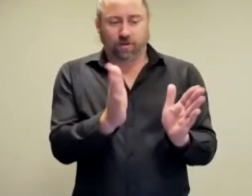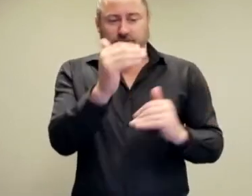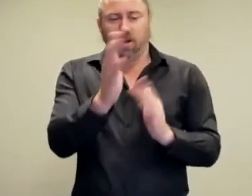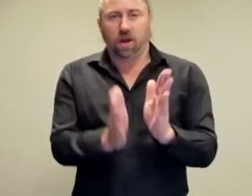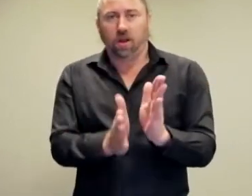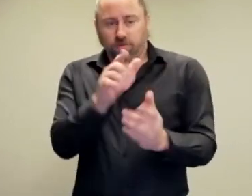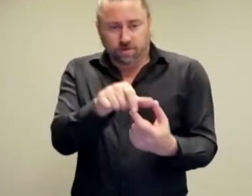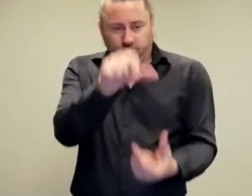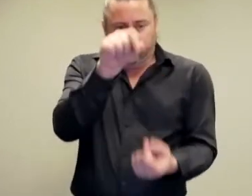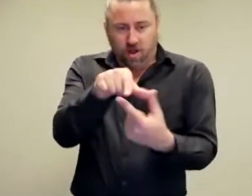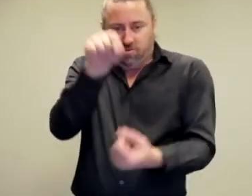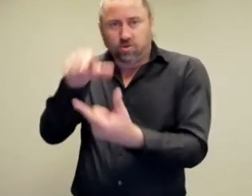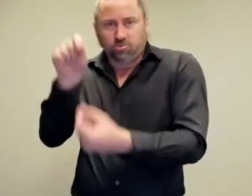by forcing them into these structures